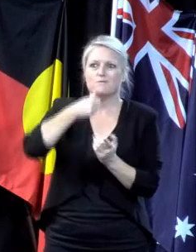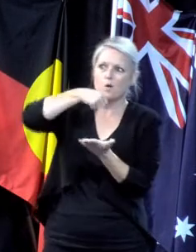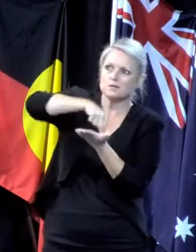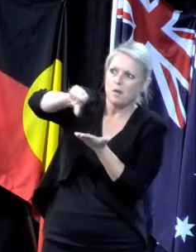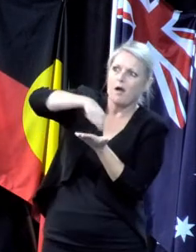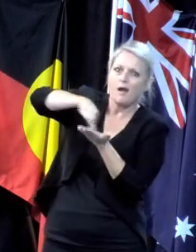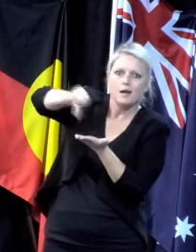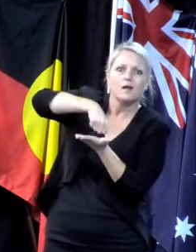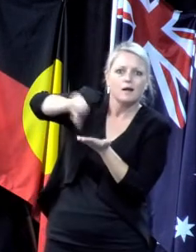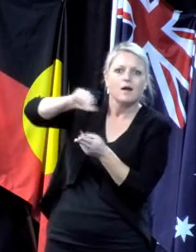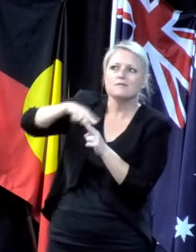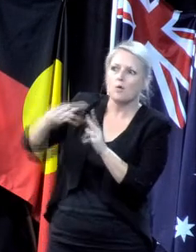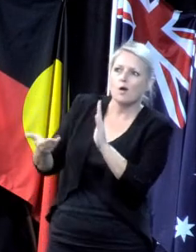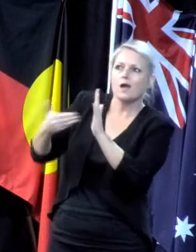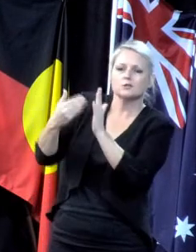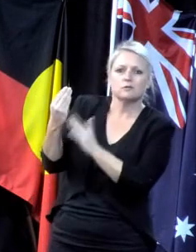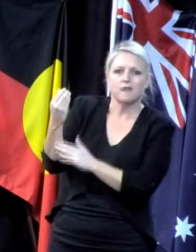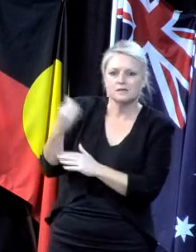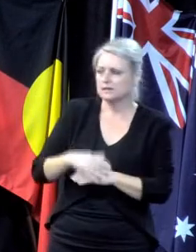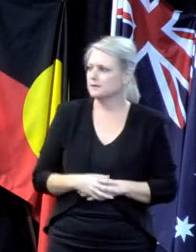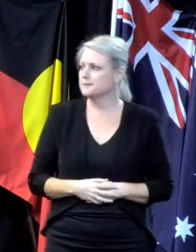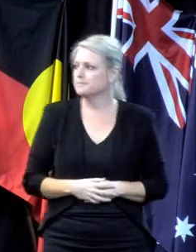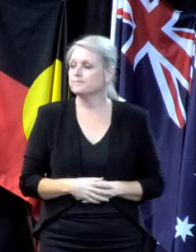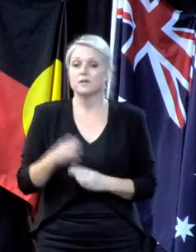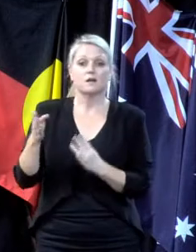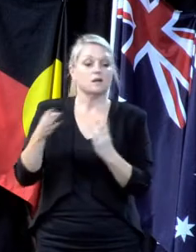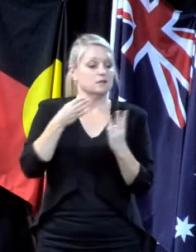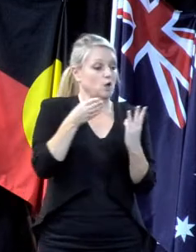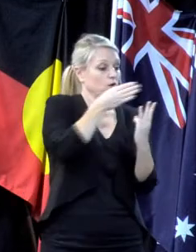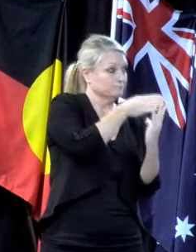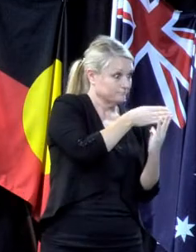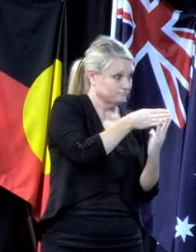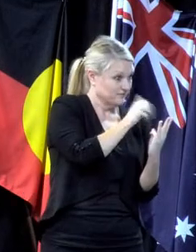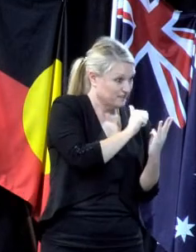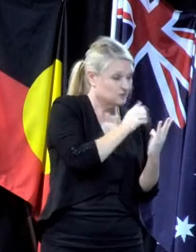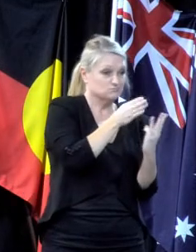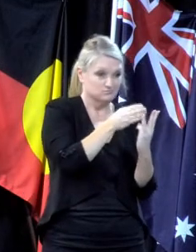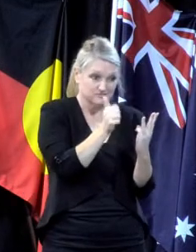Have you had the same experience Ms Fenoglio? Yes. And Mr Dale? Probably not as much.